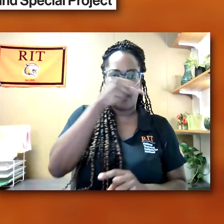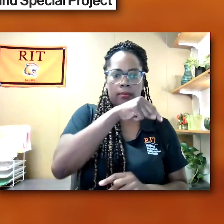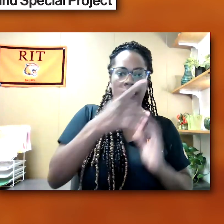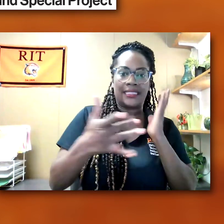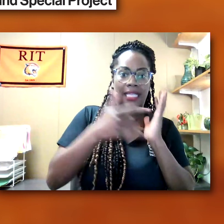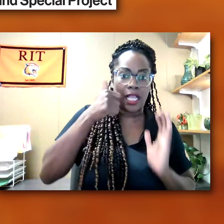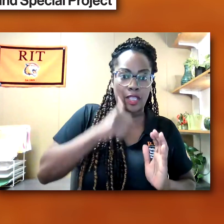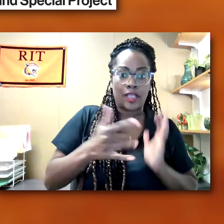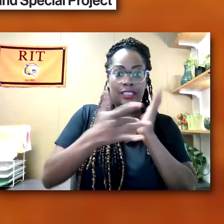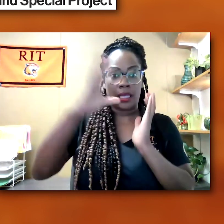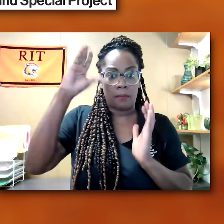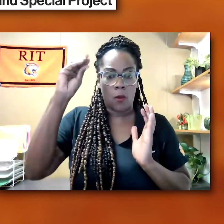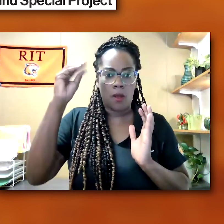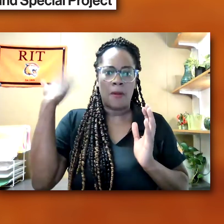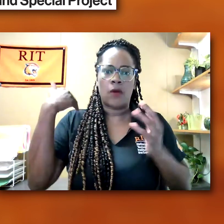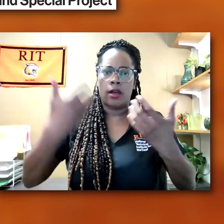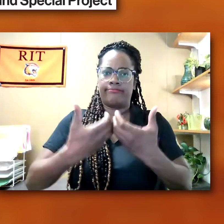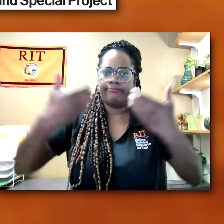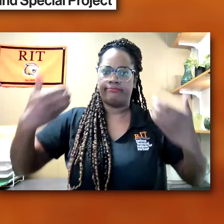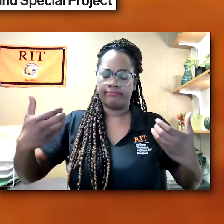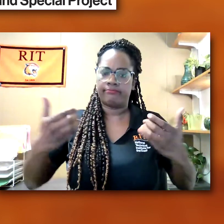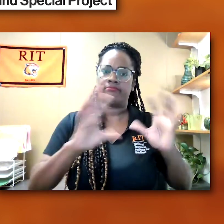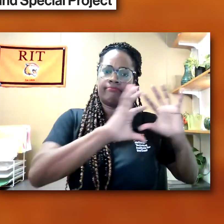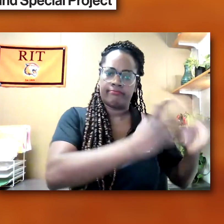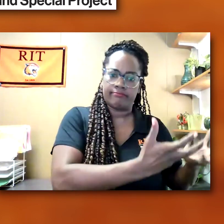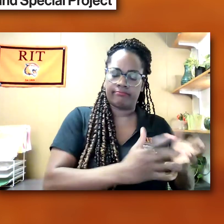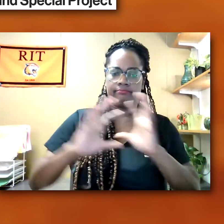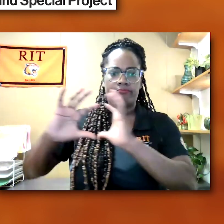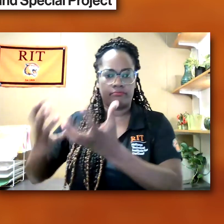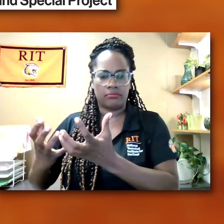It was based on TechGirls and TechBoys that we had previously.